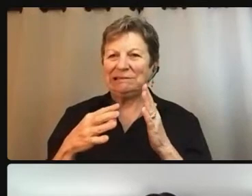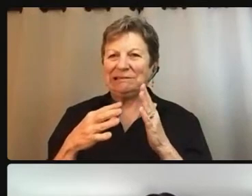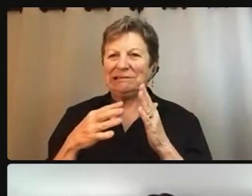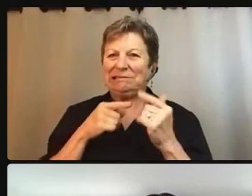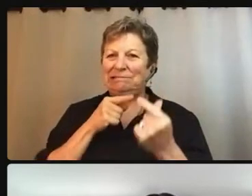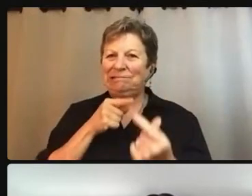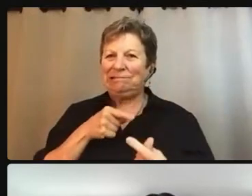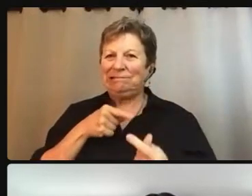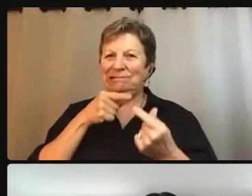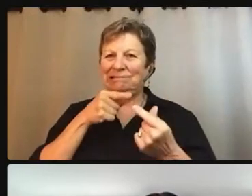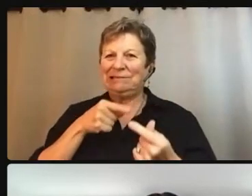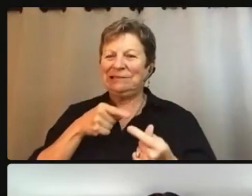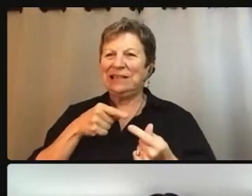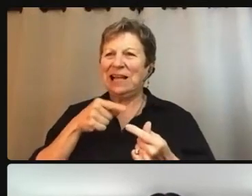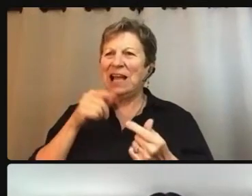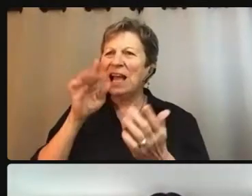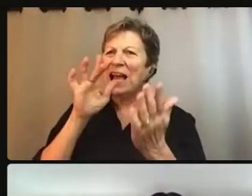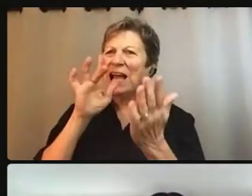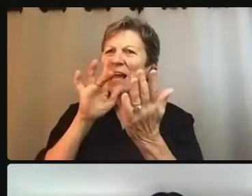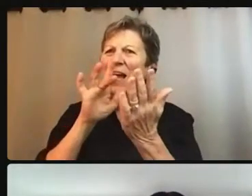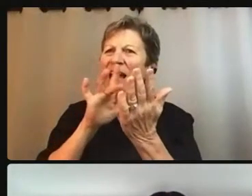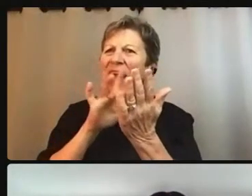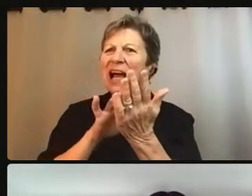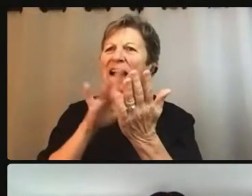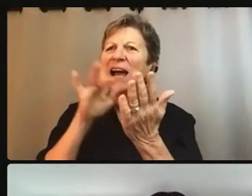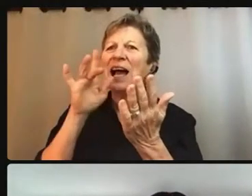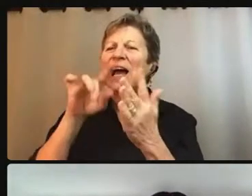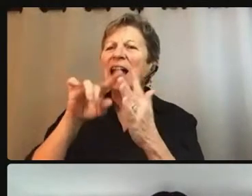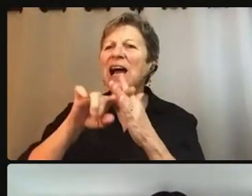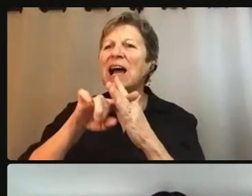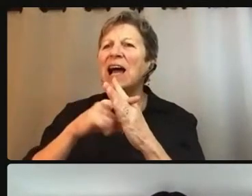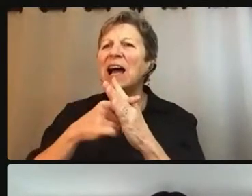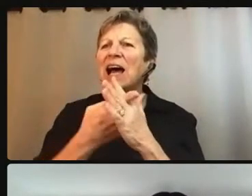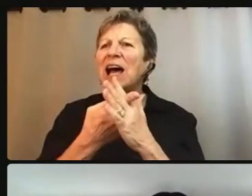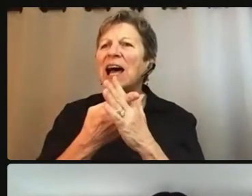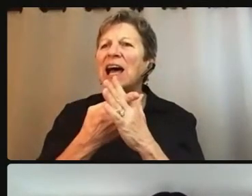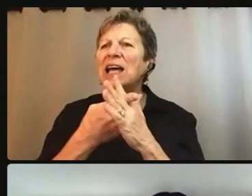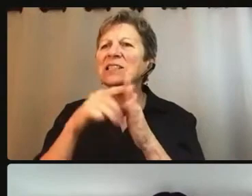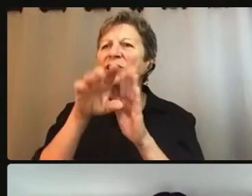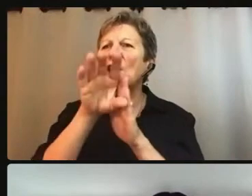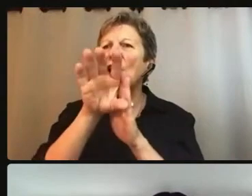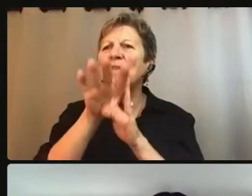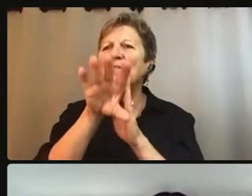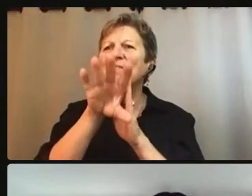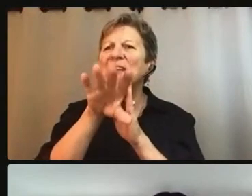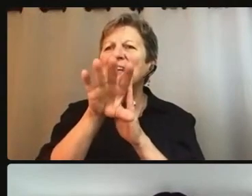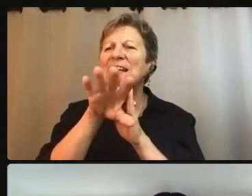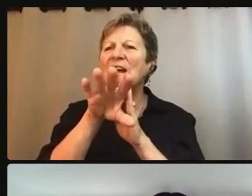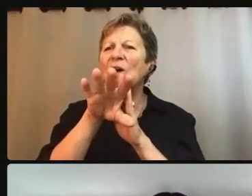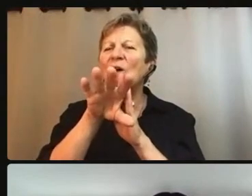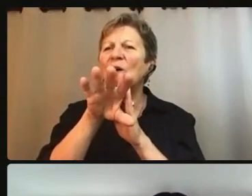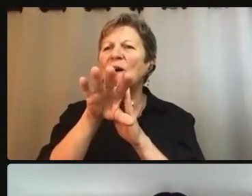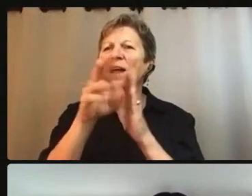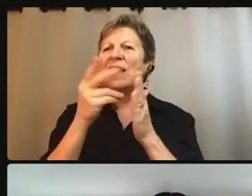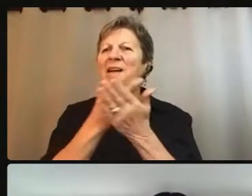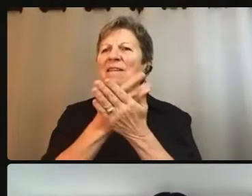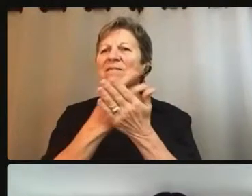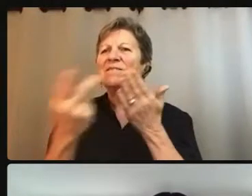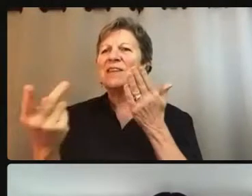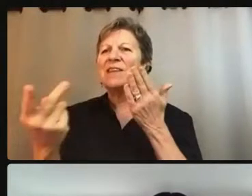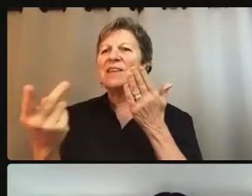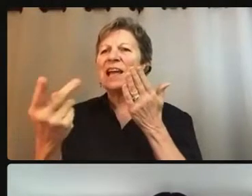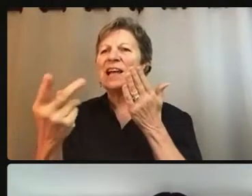PLEASE TELL THAT TO